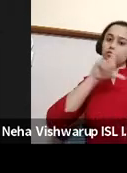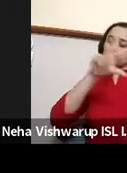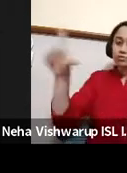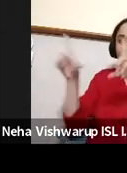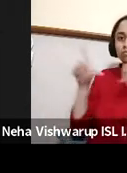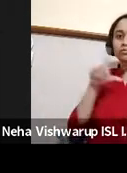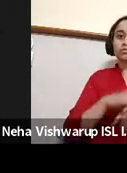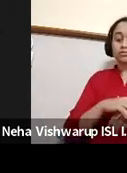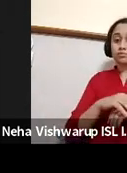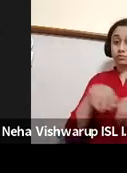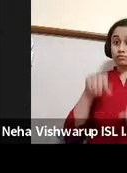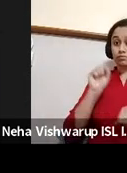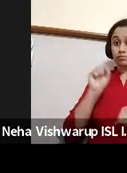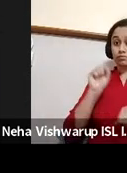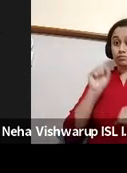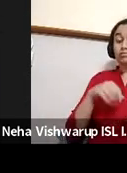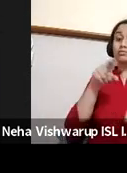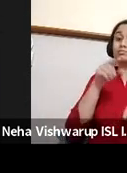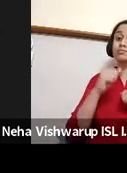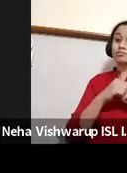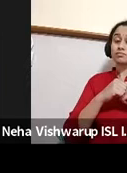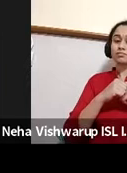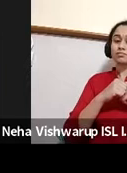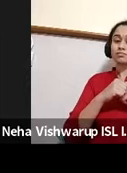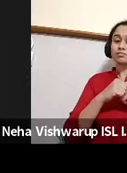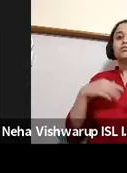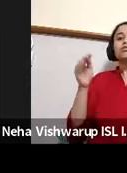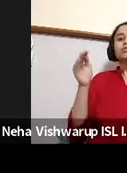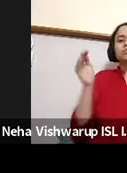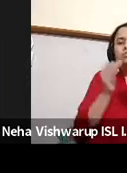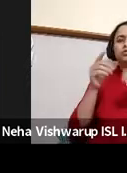although studio suhart was a microcosm of social and cultural life in nagda